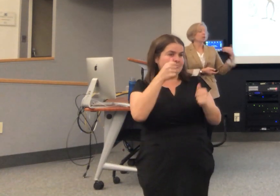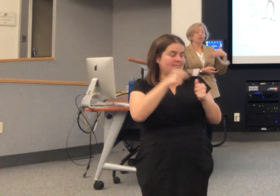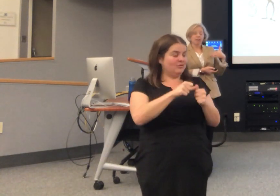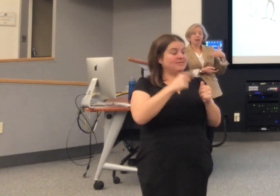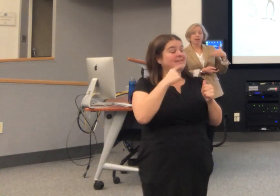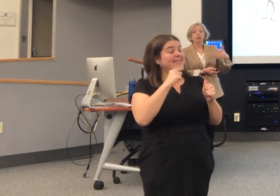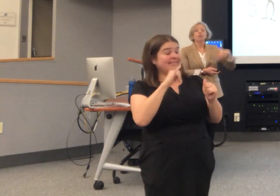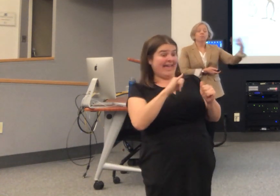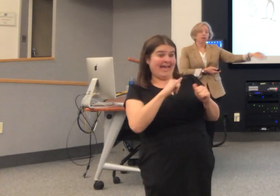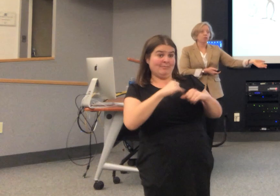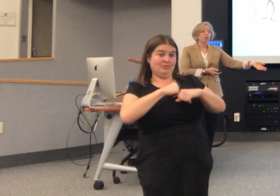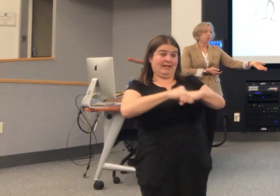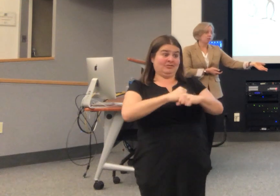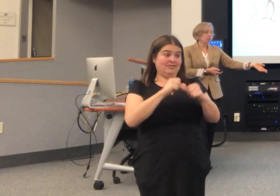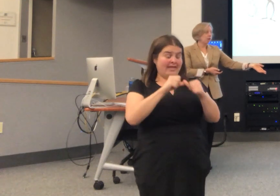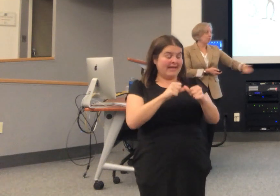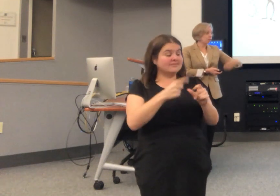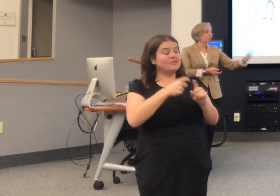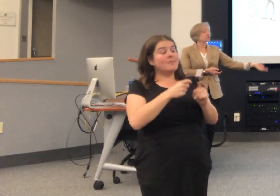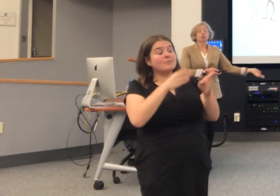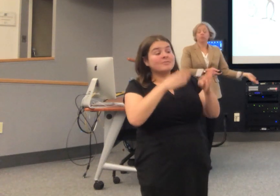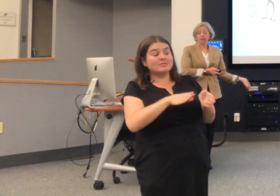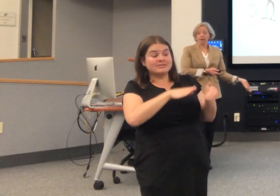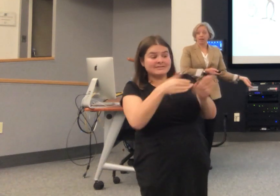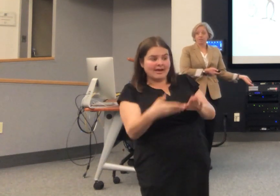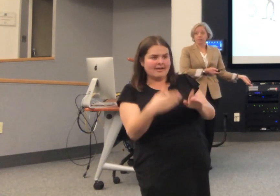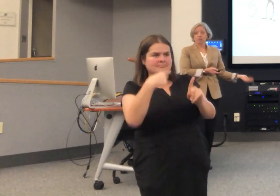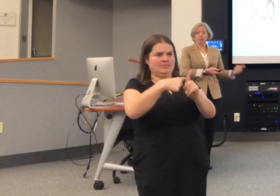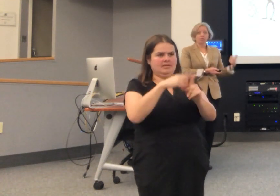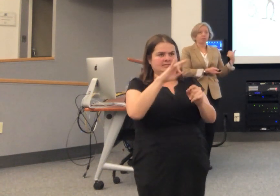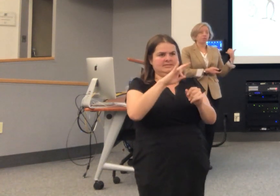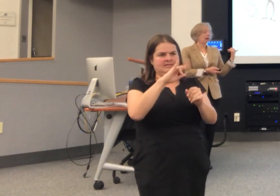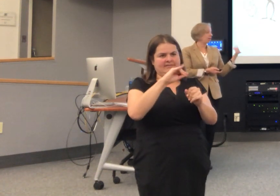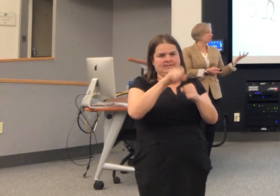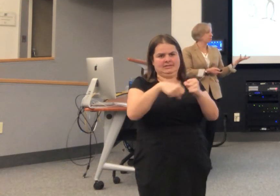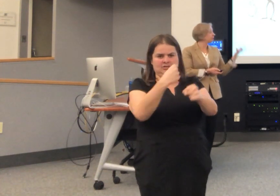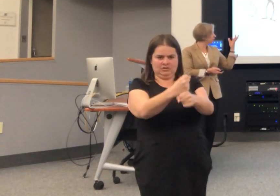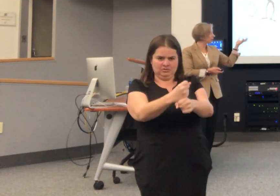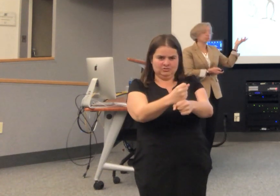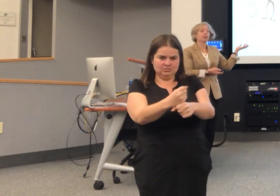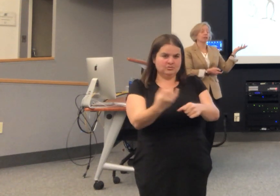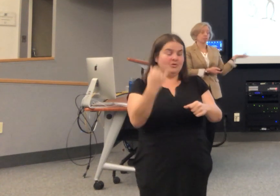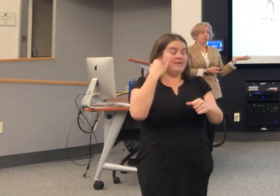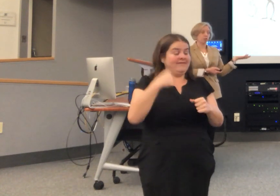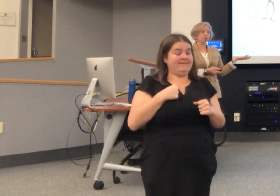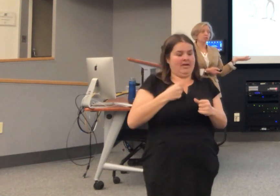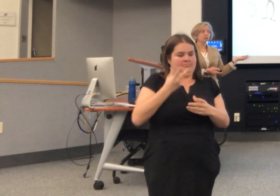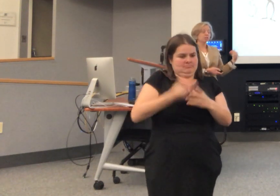So when I die, my copyrighted works go to my heirs. I can spell it out in my will,